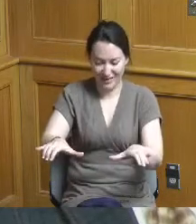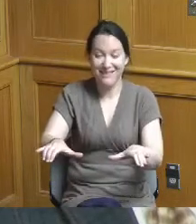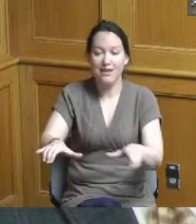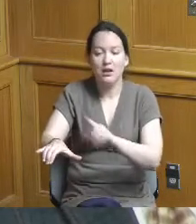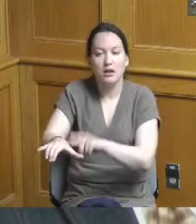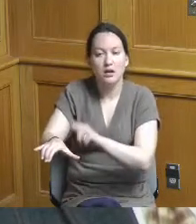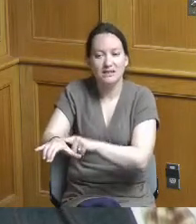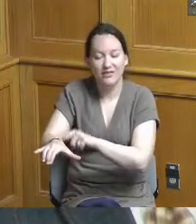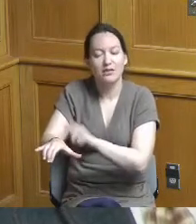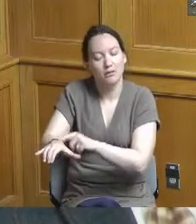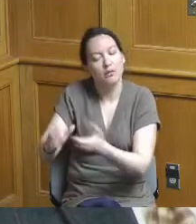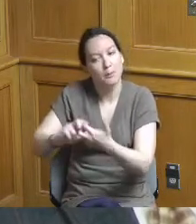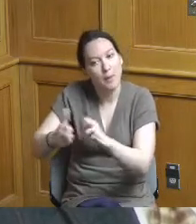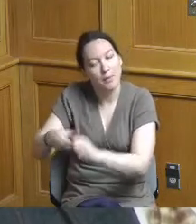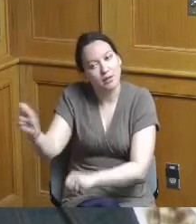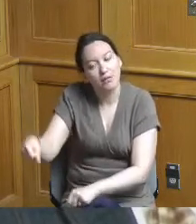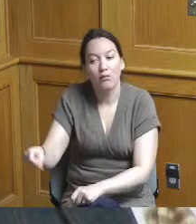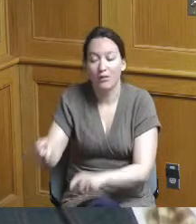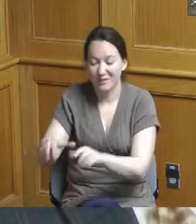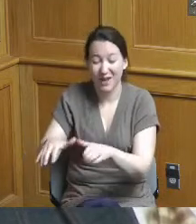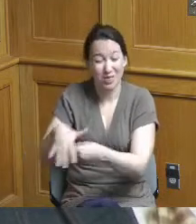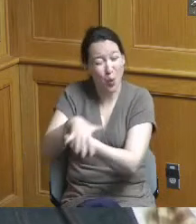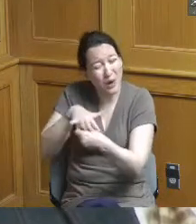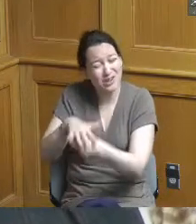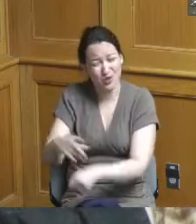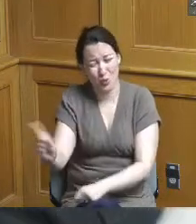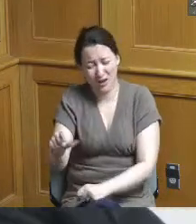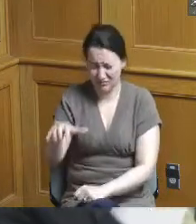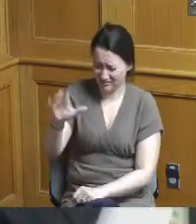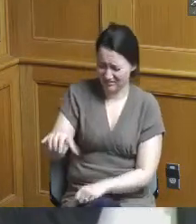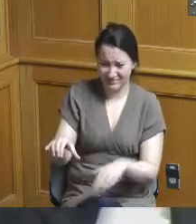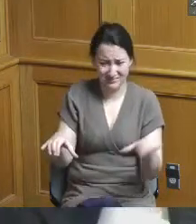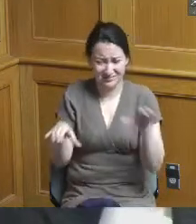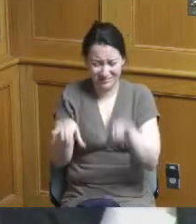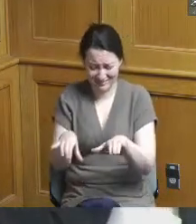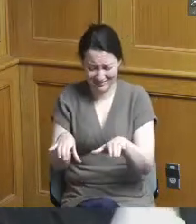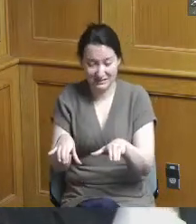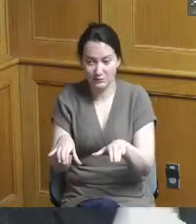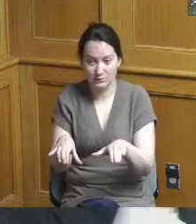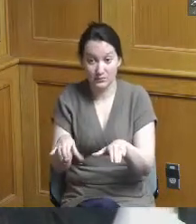itself was a problem but also the location of the Millennium was a problem because if there were to